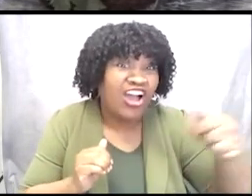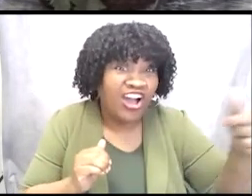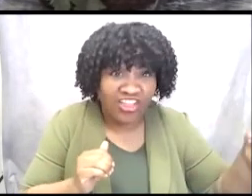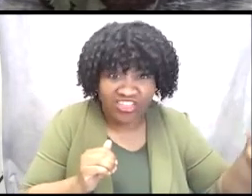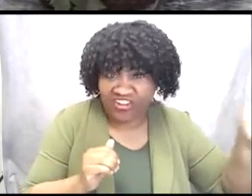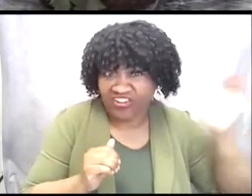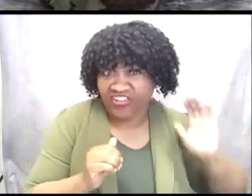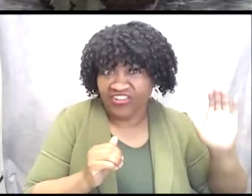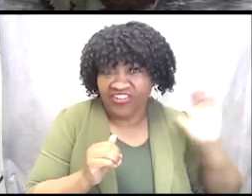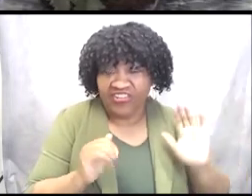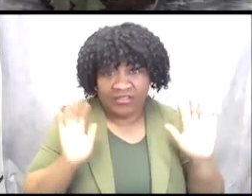That's just the truth.